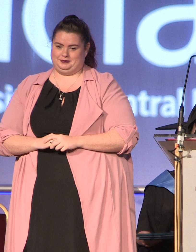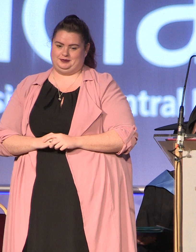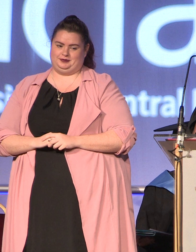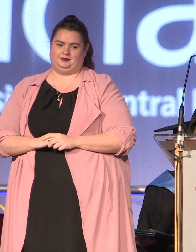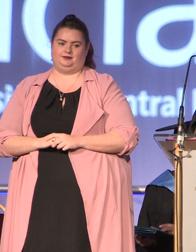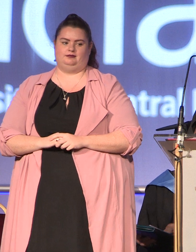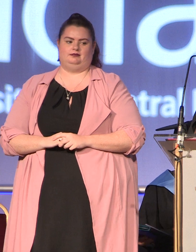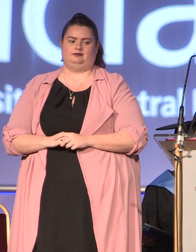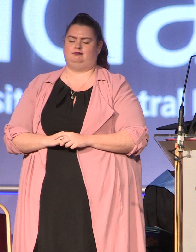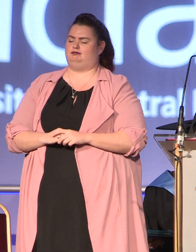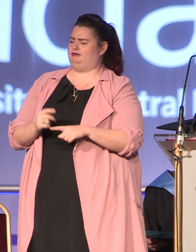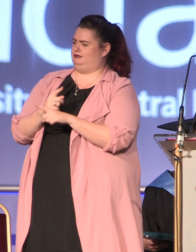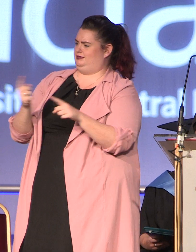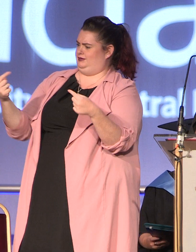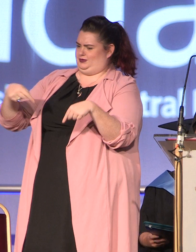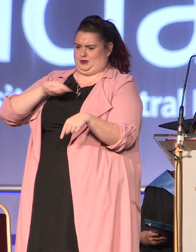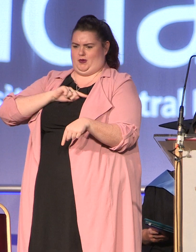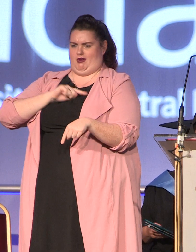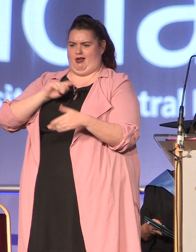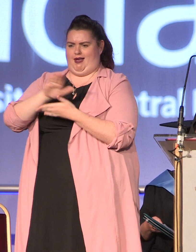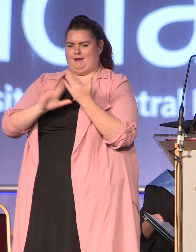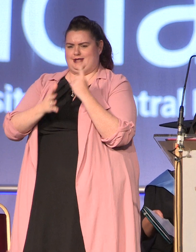all here for the speech means you have achieved something absolutely amazing